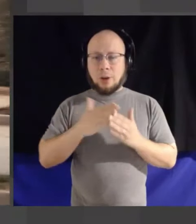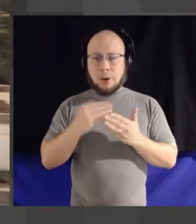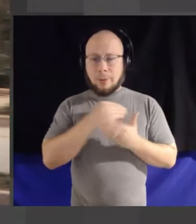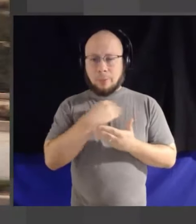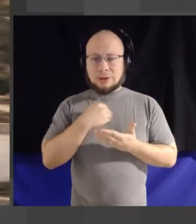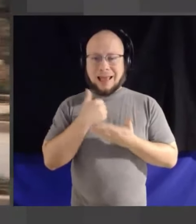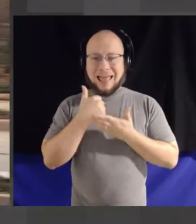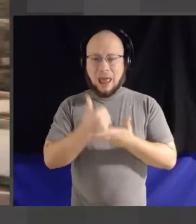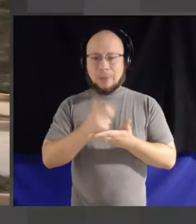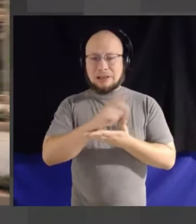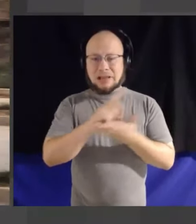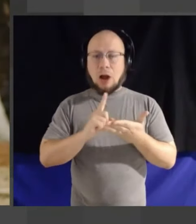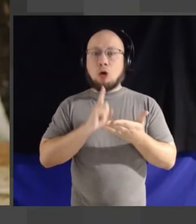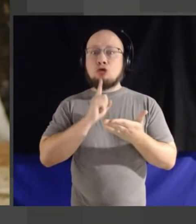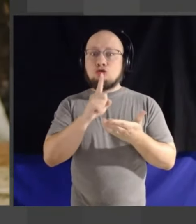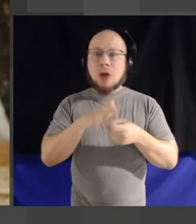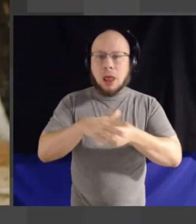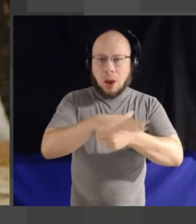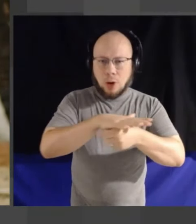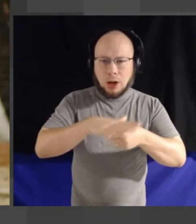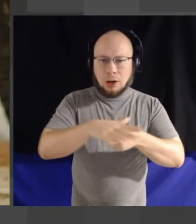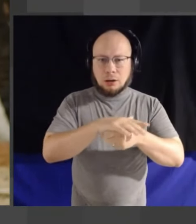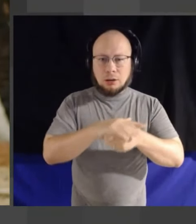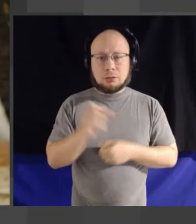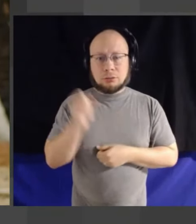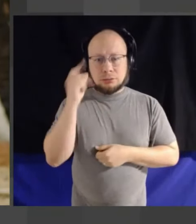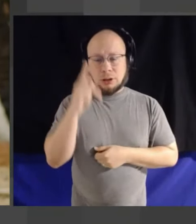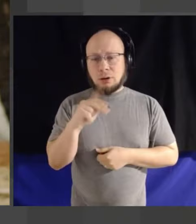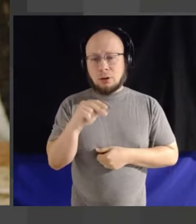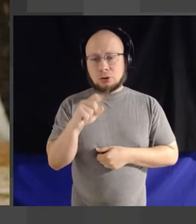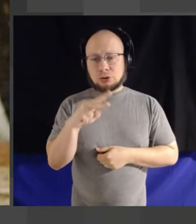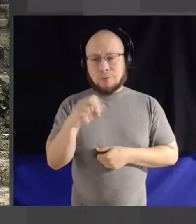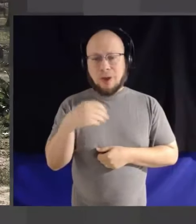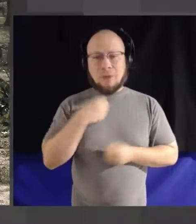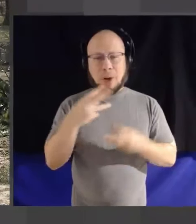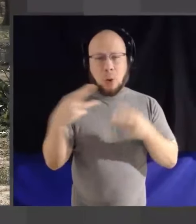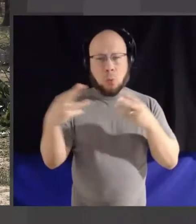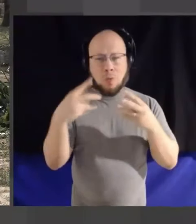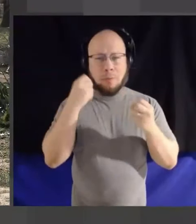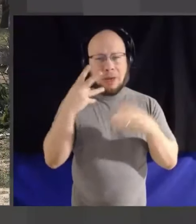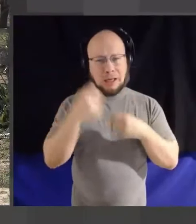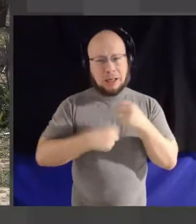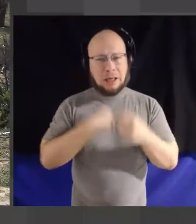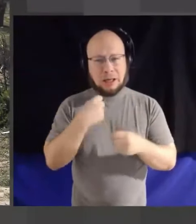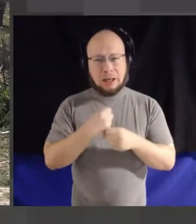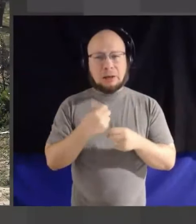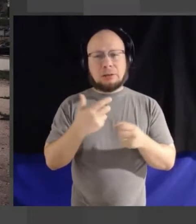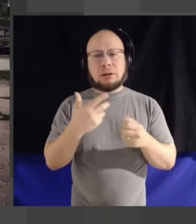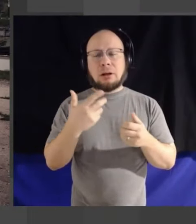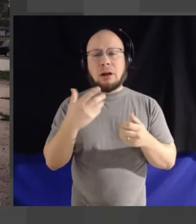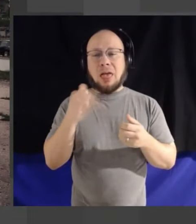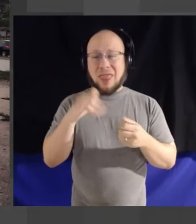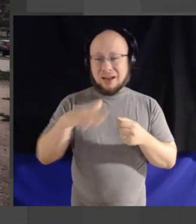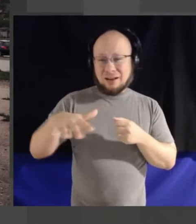COMMUNITY MEMBERS REDESIGN THEIR NEIGHBORHOODS. KOSOVO HAS BEEN IMPACTED BY YEARS OF CONFLICT.